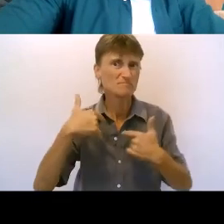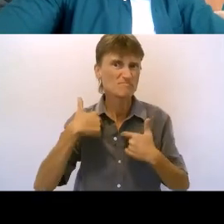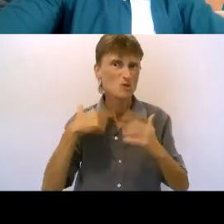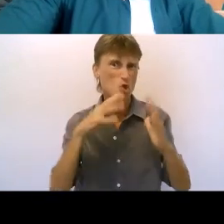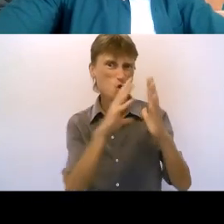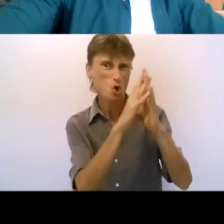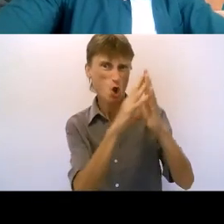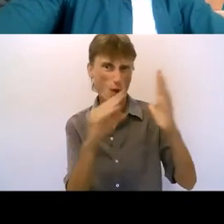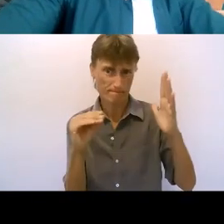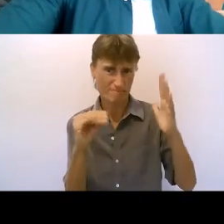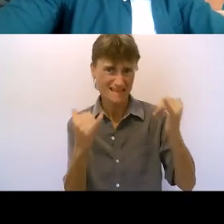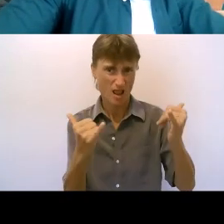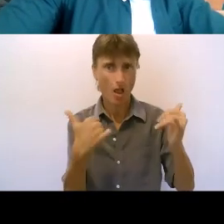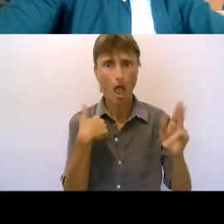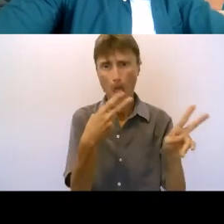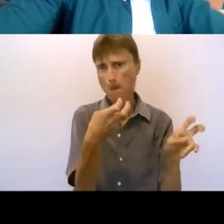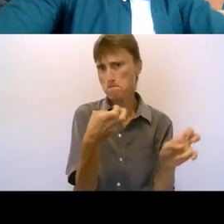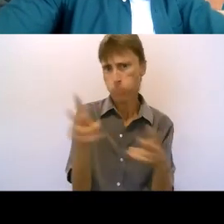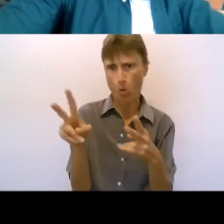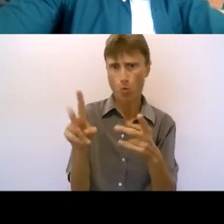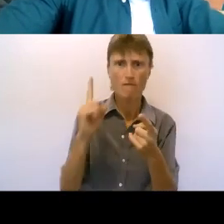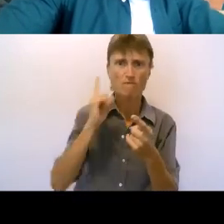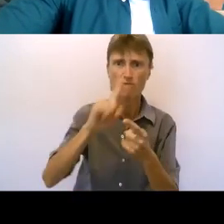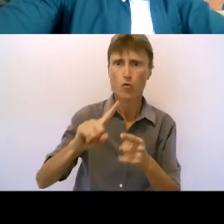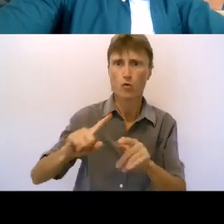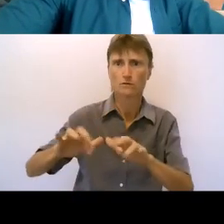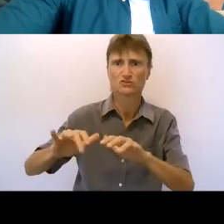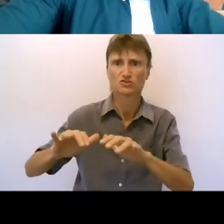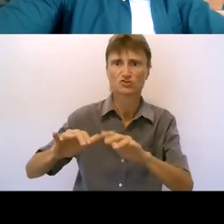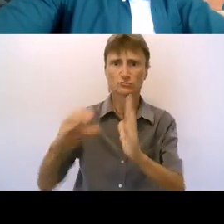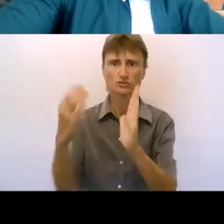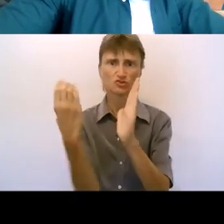it into the chat right now so if you want to register right now you're welcome to. But